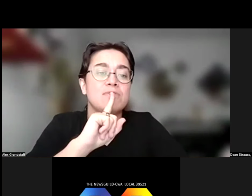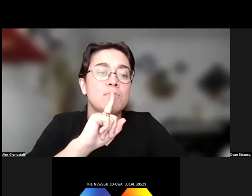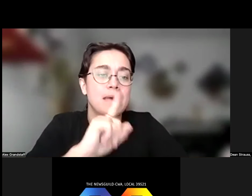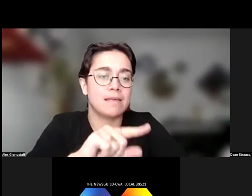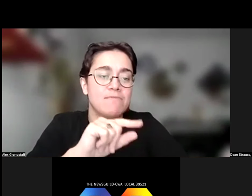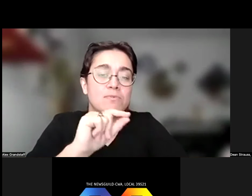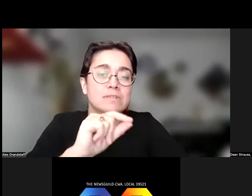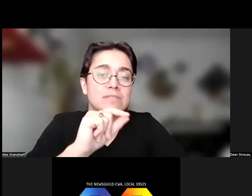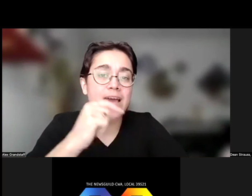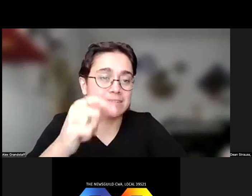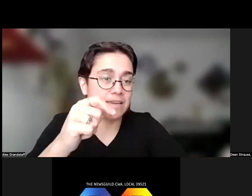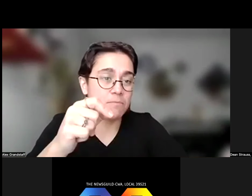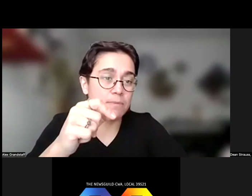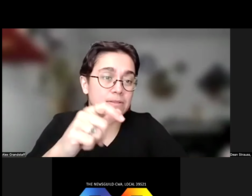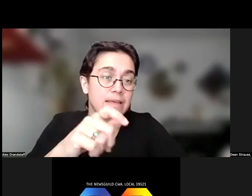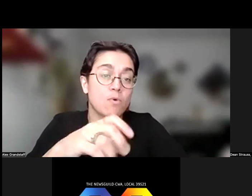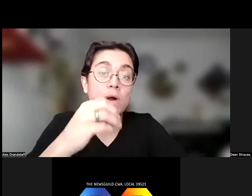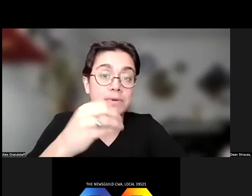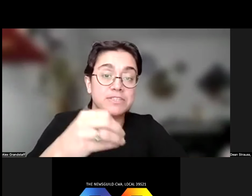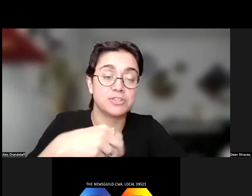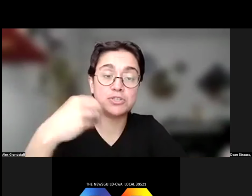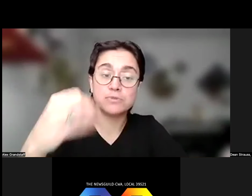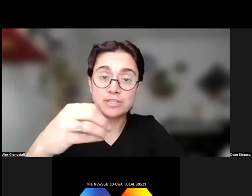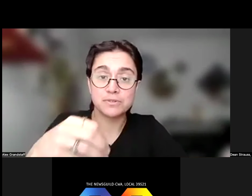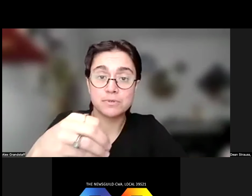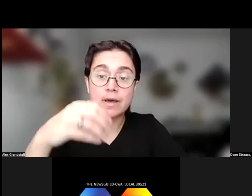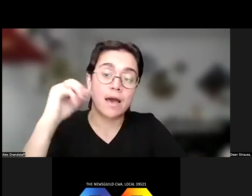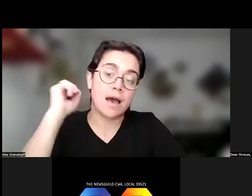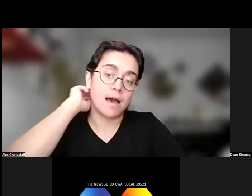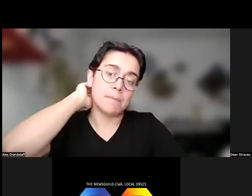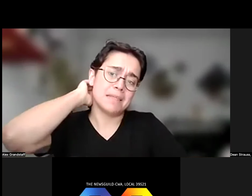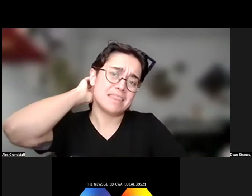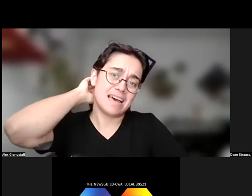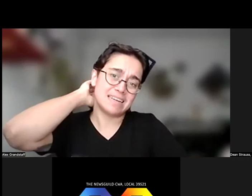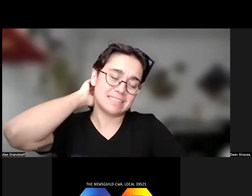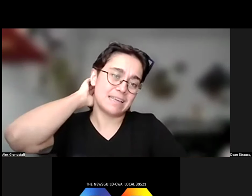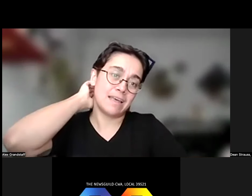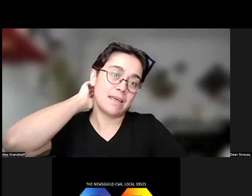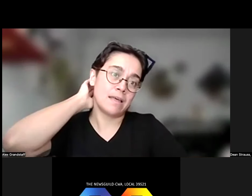Then, you need to go back and change your idea to create a program that will work. Please